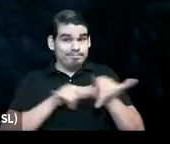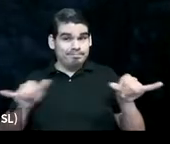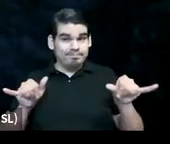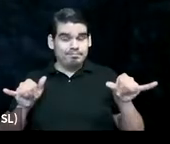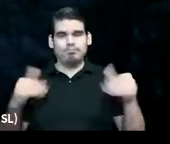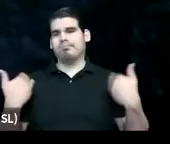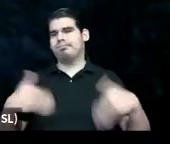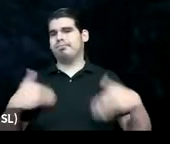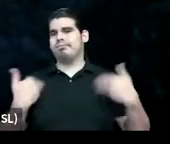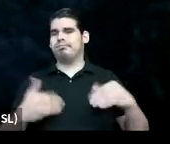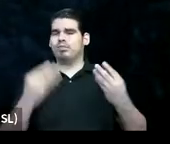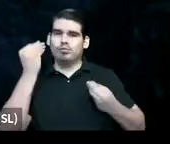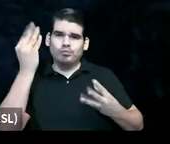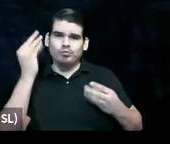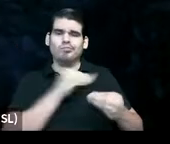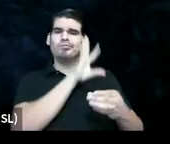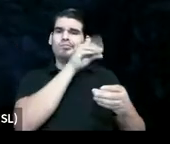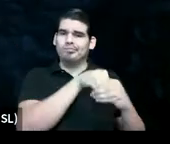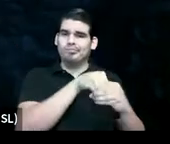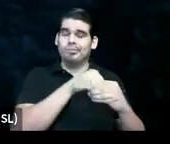And so that's really what they communicate is that issue and also